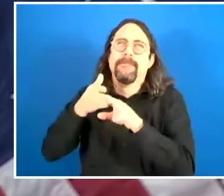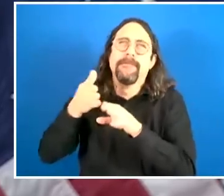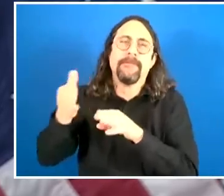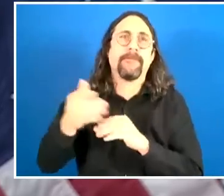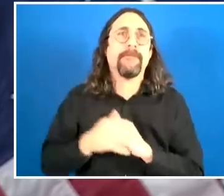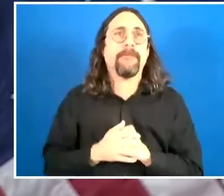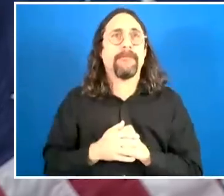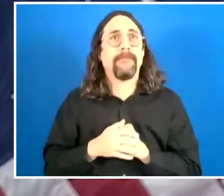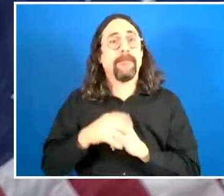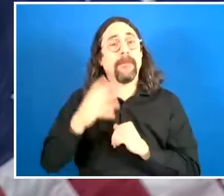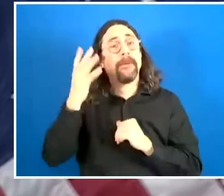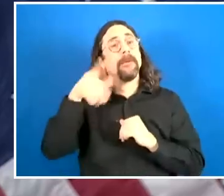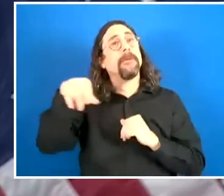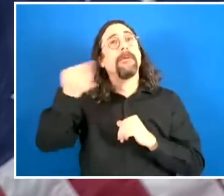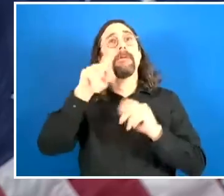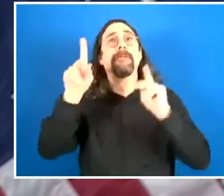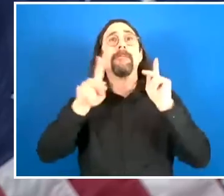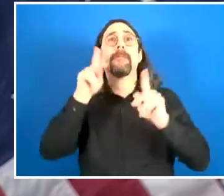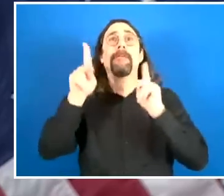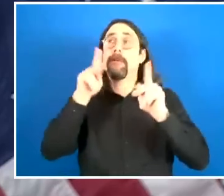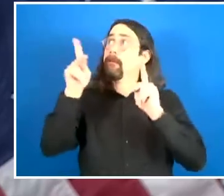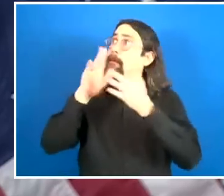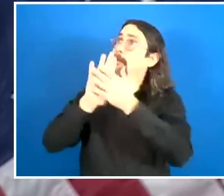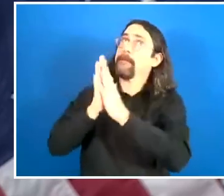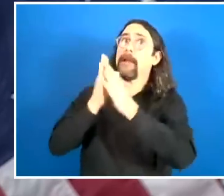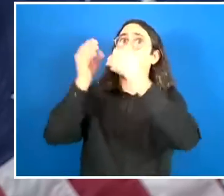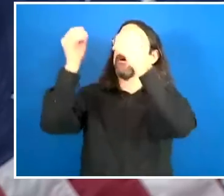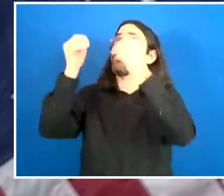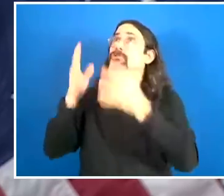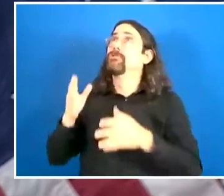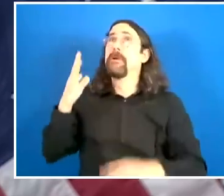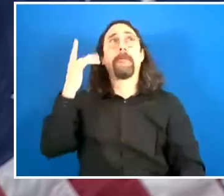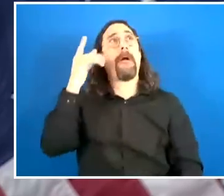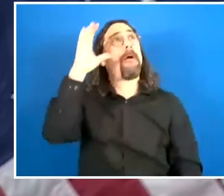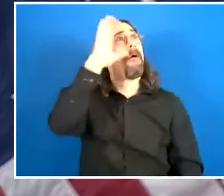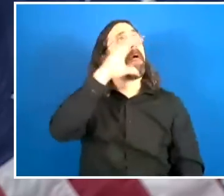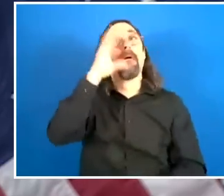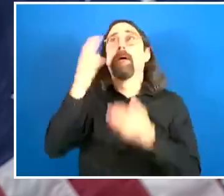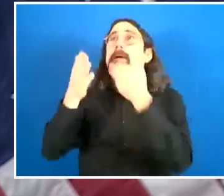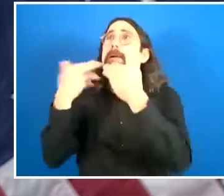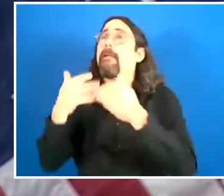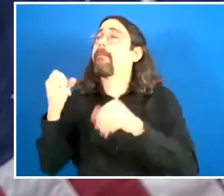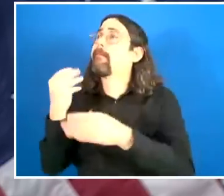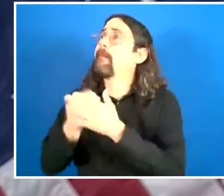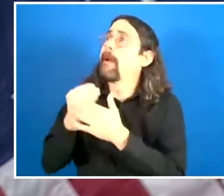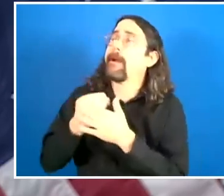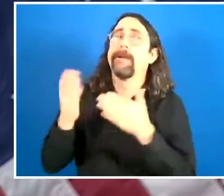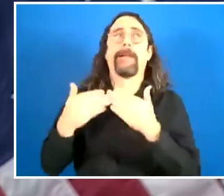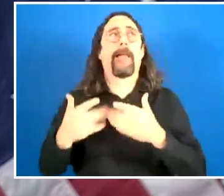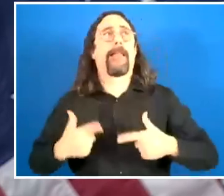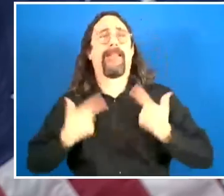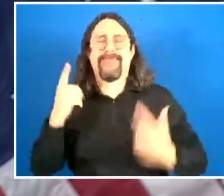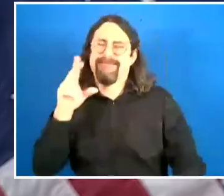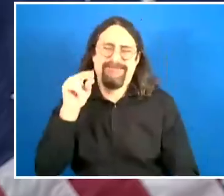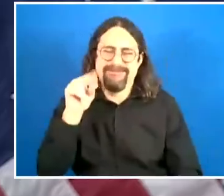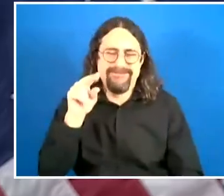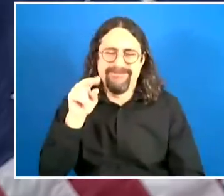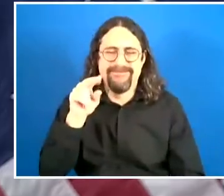GREAT EDUCATION FROM DEVOTED EDUCATORS. PEOPLE DON'T GO INTO TH ISFILDE BECAUSE IT'S A WAY TO MAKE A